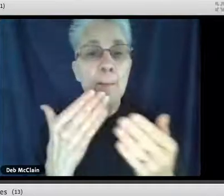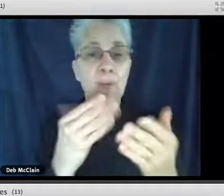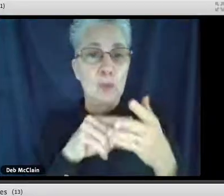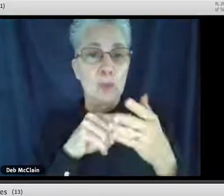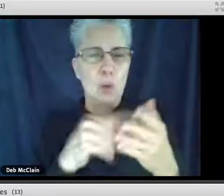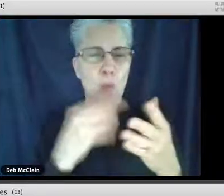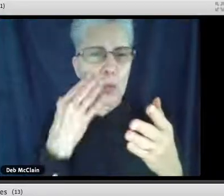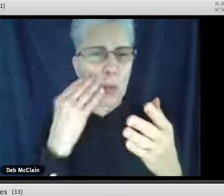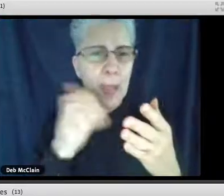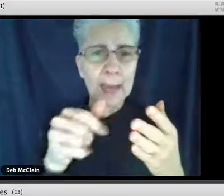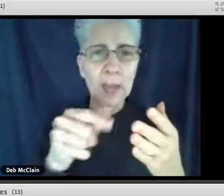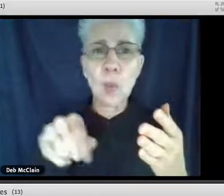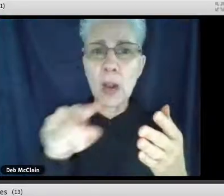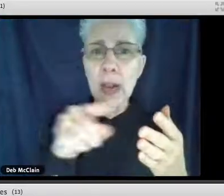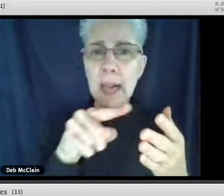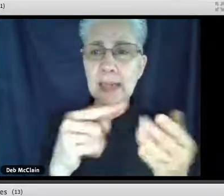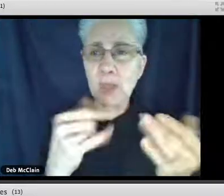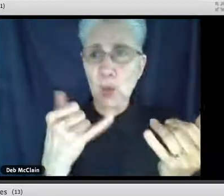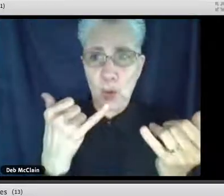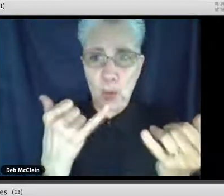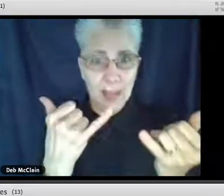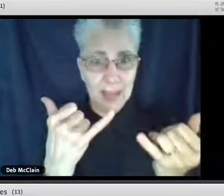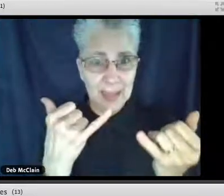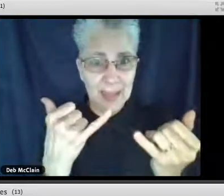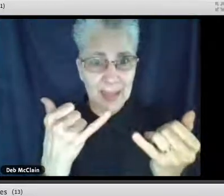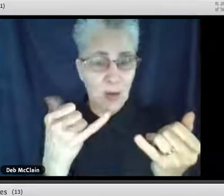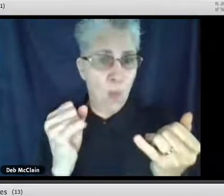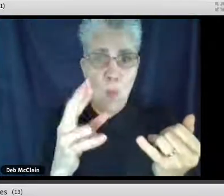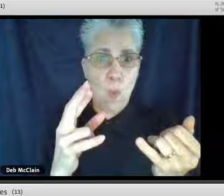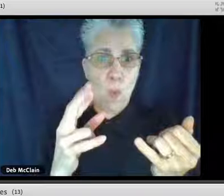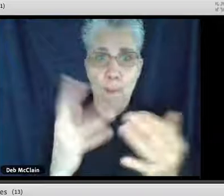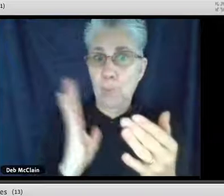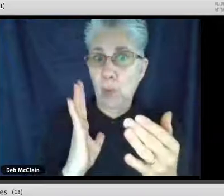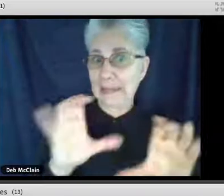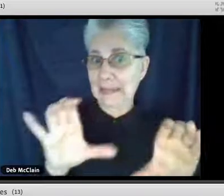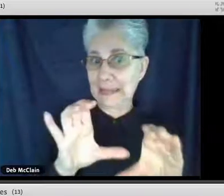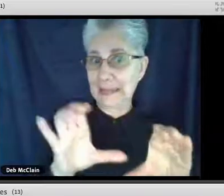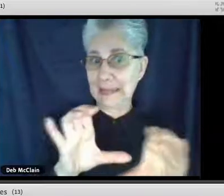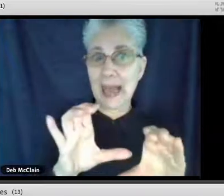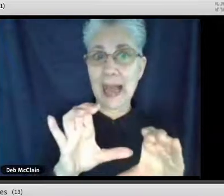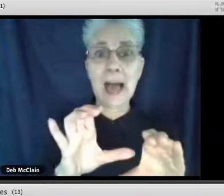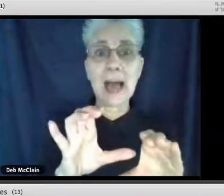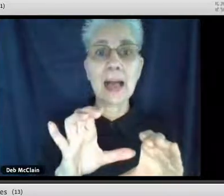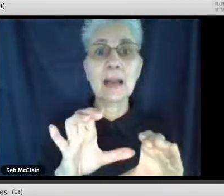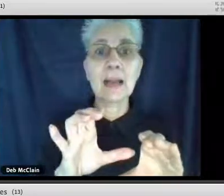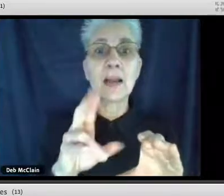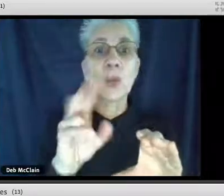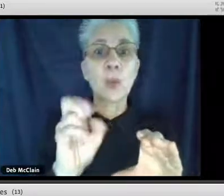is anybody currently or have previously done a UX study on their library website,